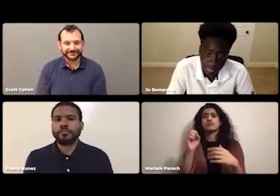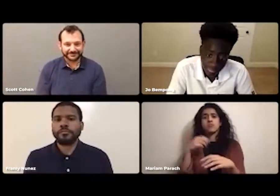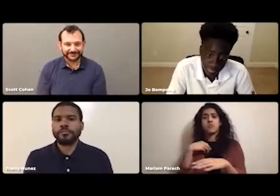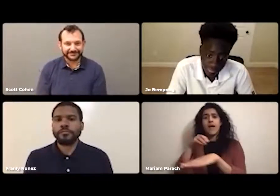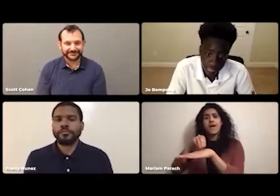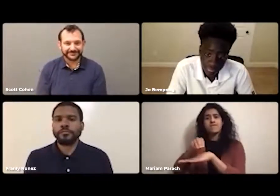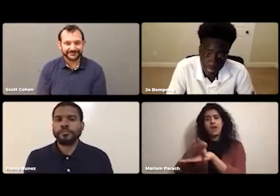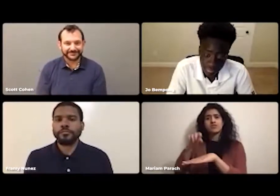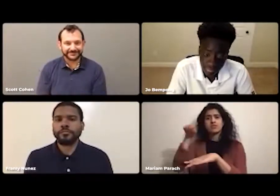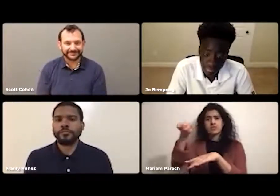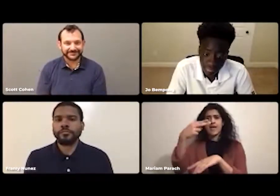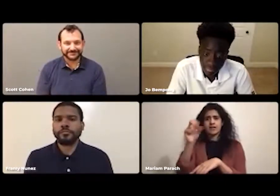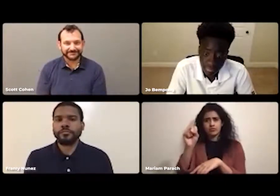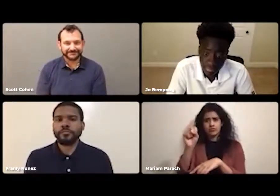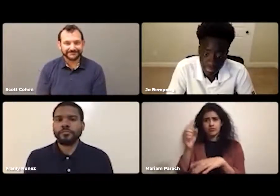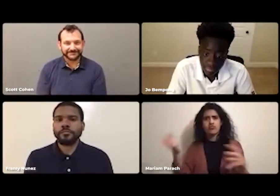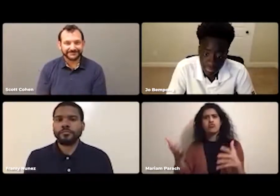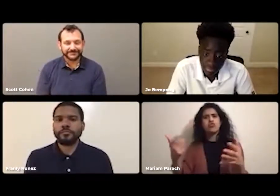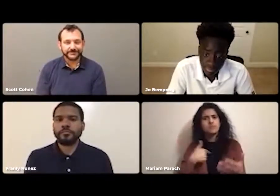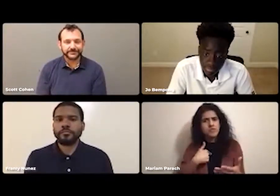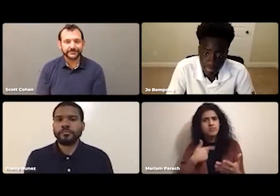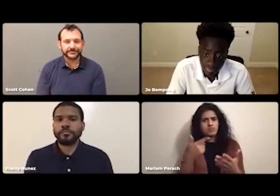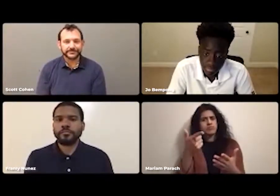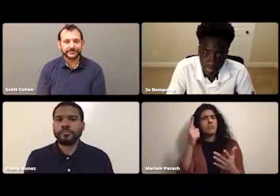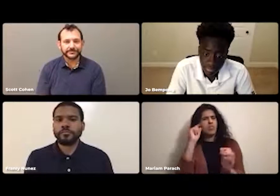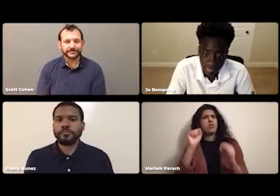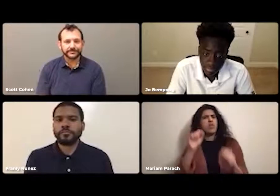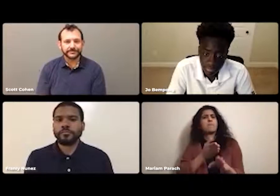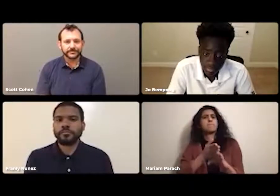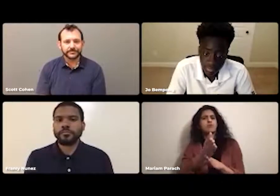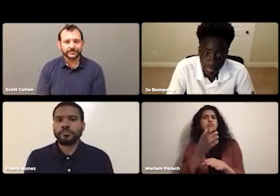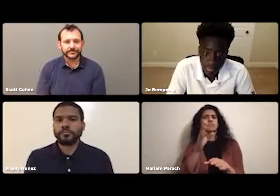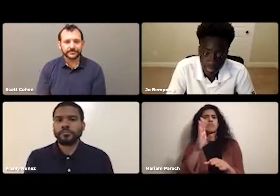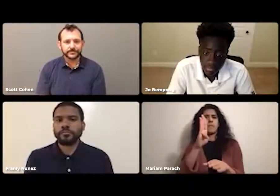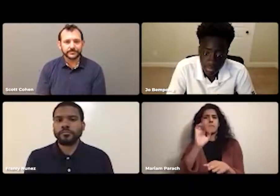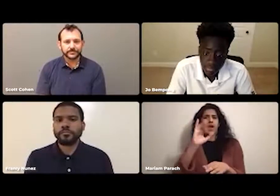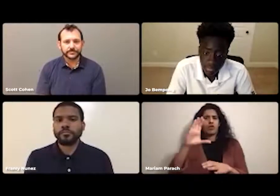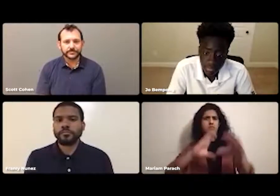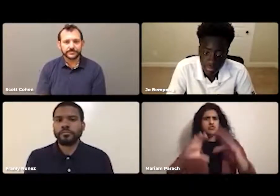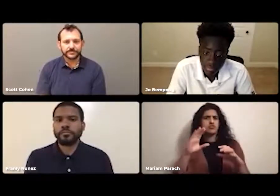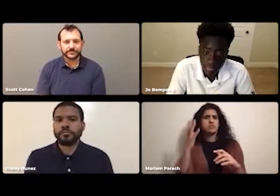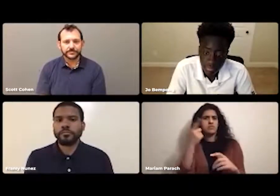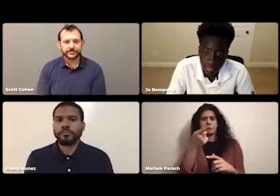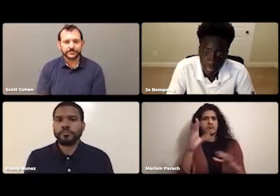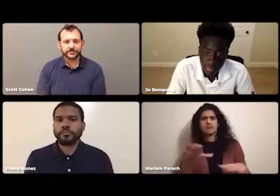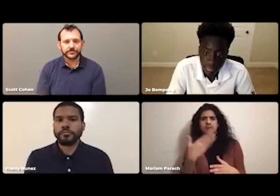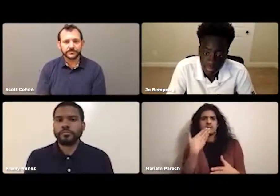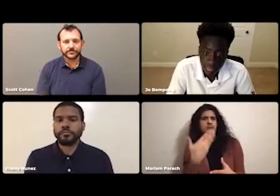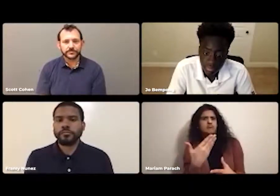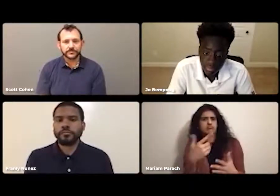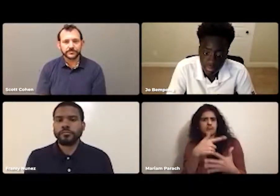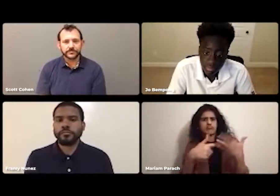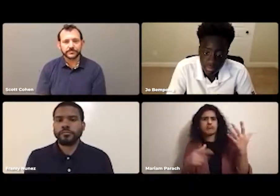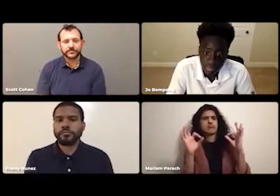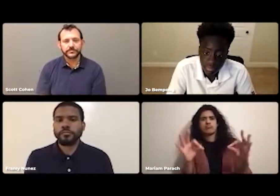My counselor encouraged me to look at biochemistry since I was doing